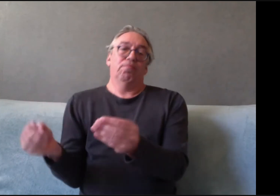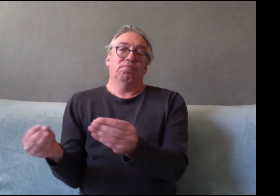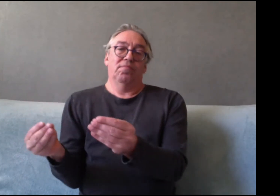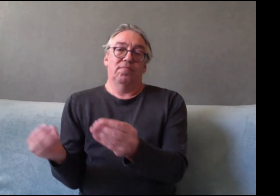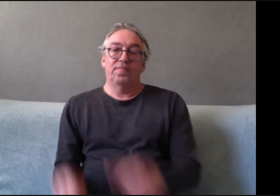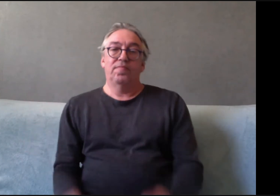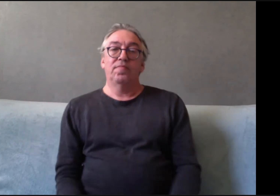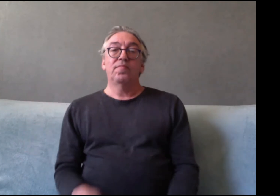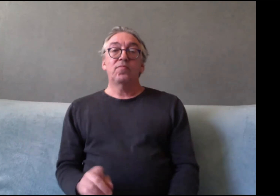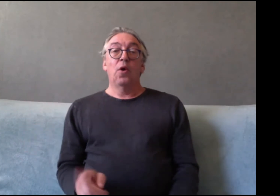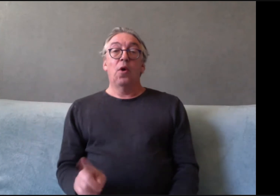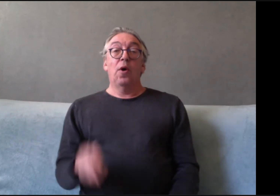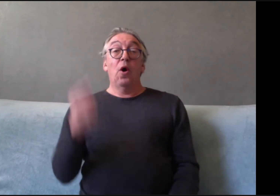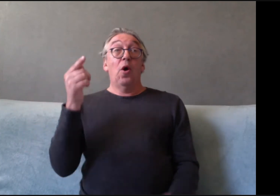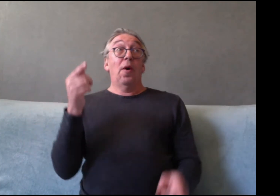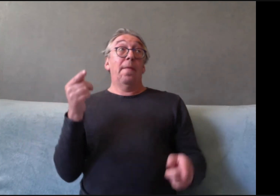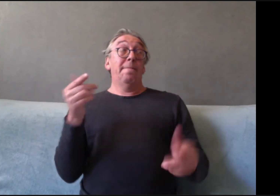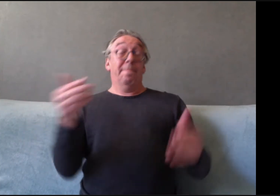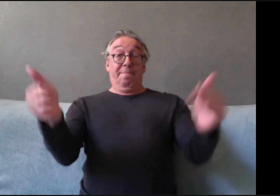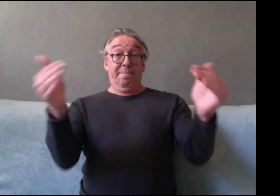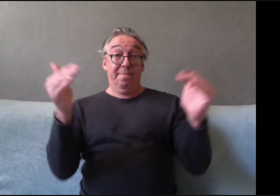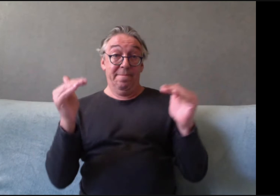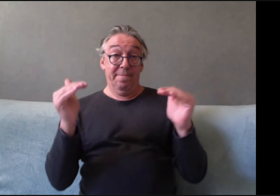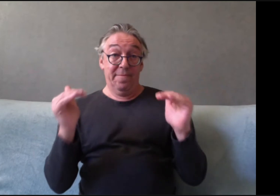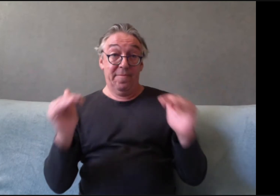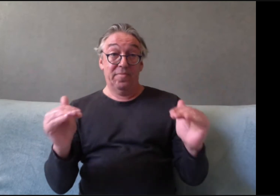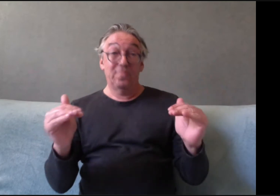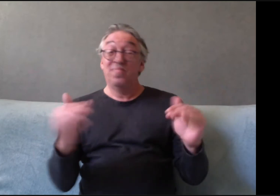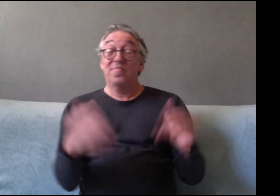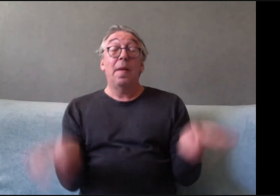such as easy-readings, pictograms, explaining the adopted measures